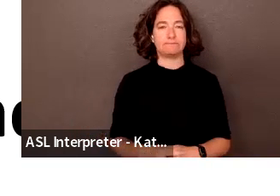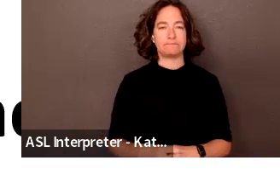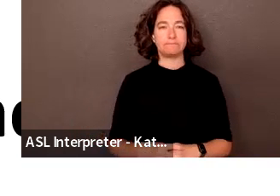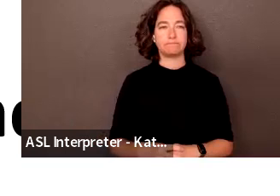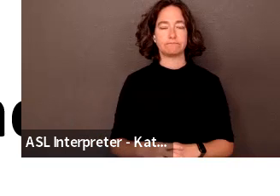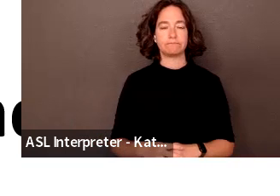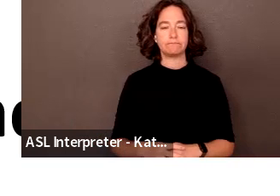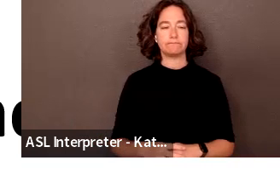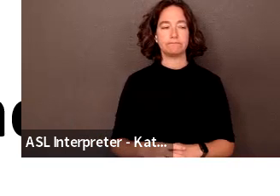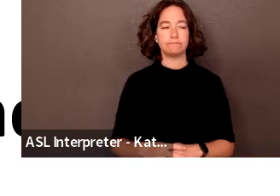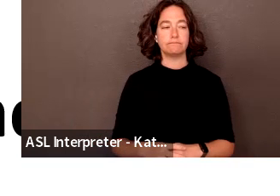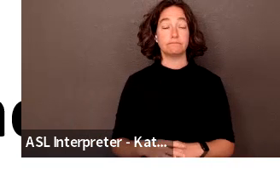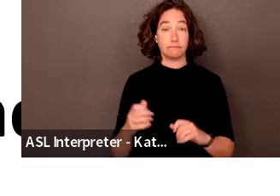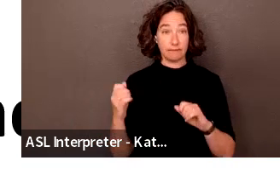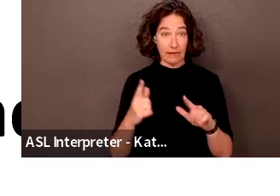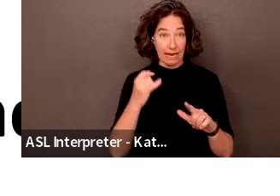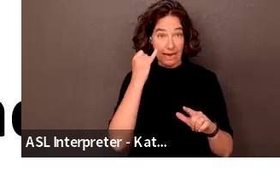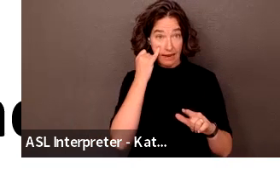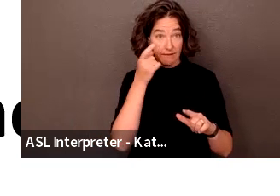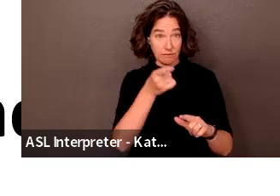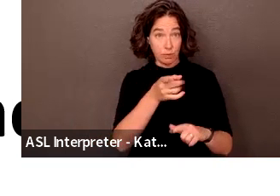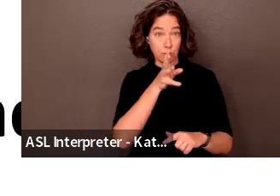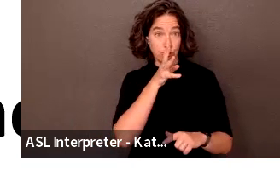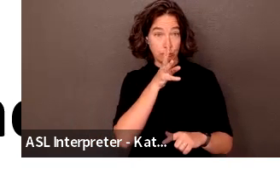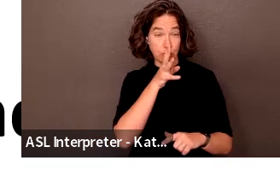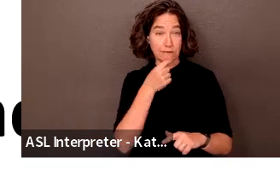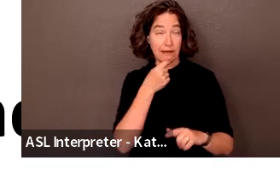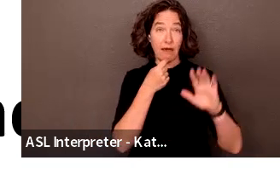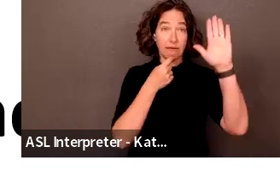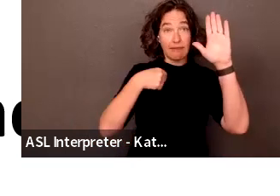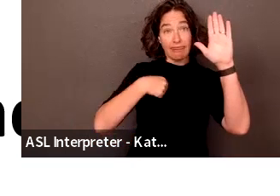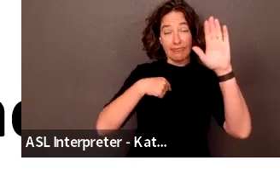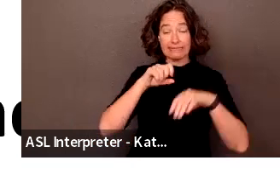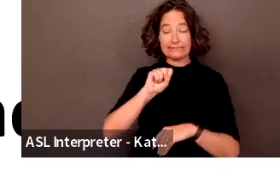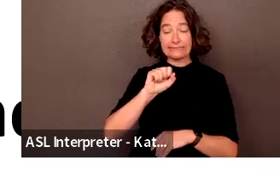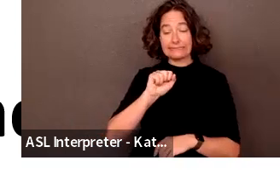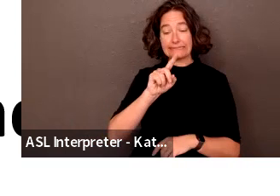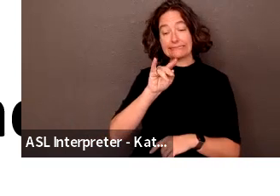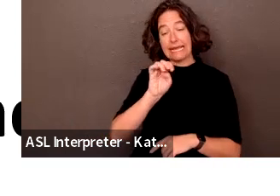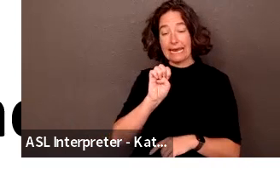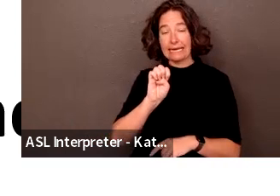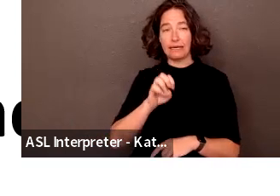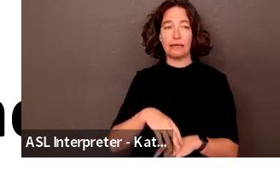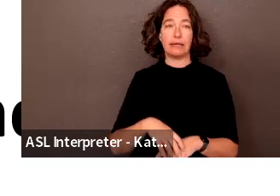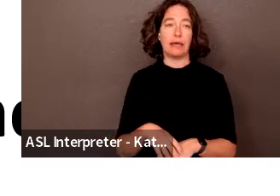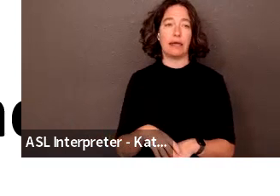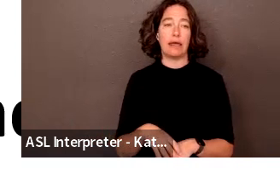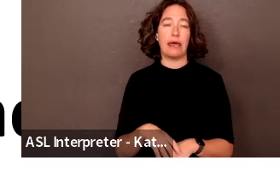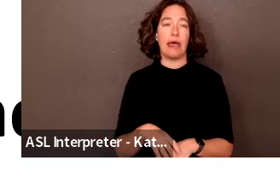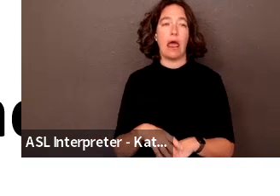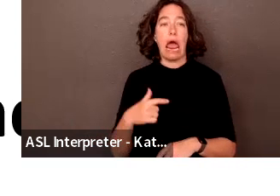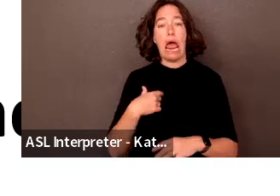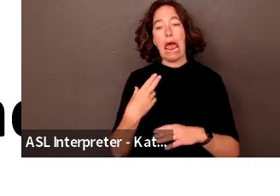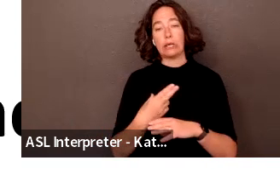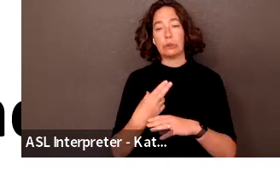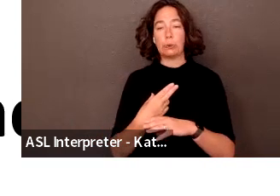to change the information into that language and so we want to make sure